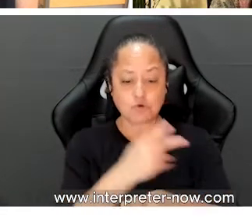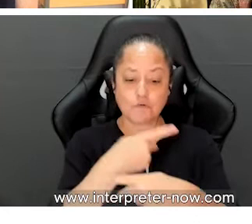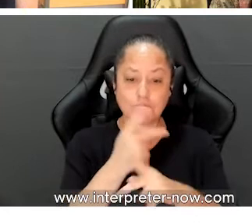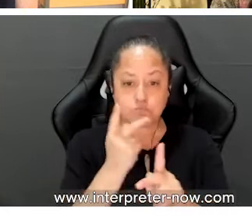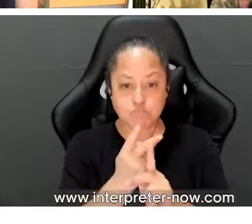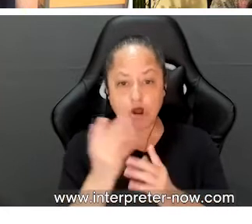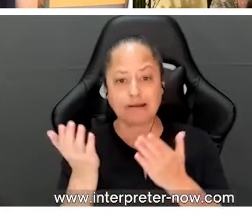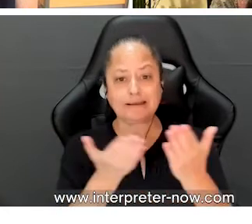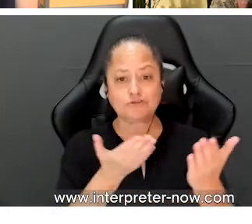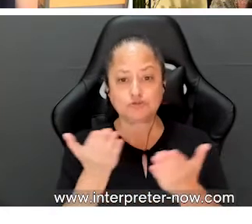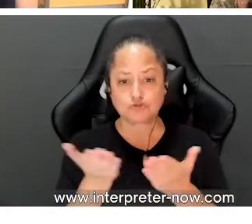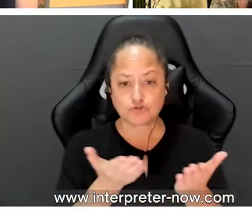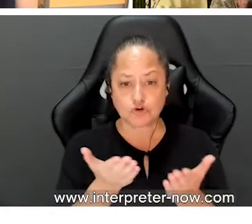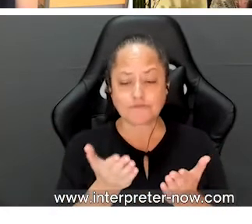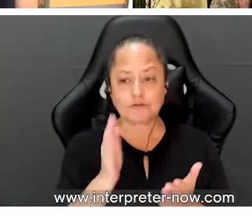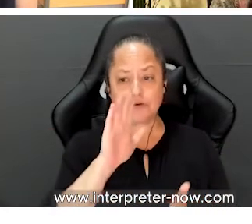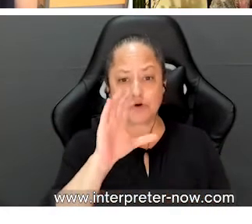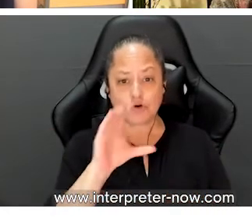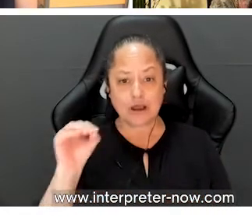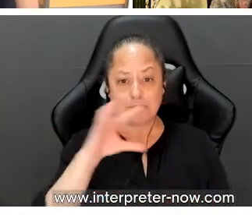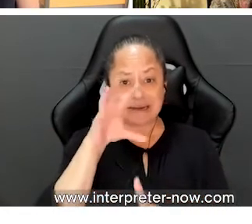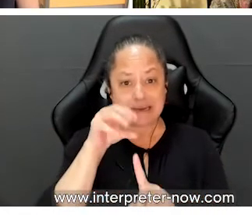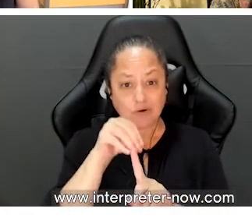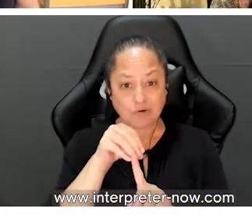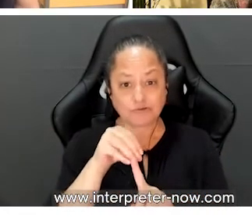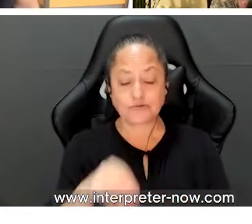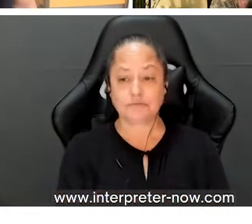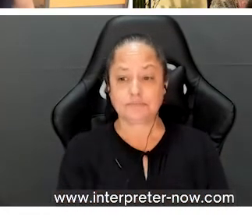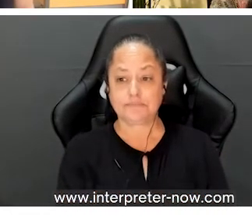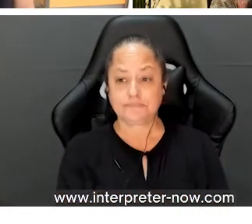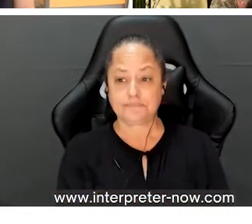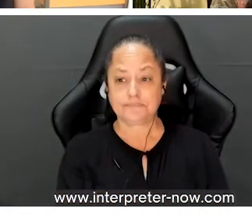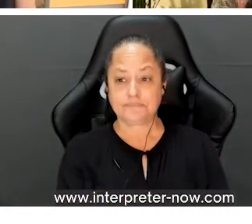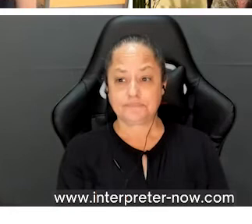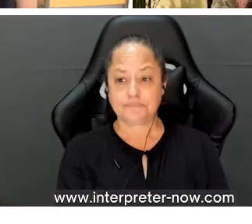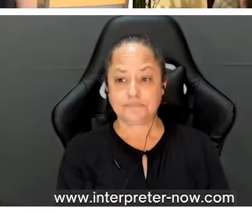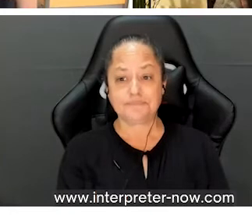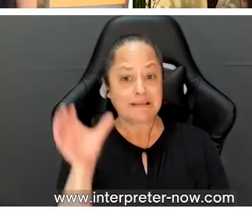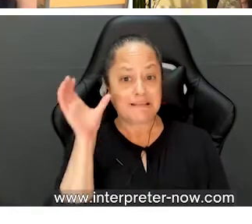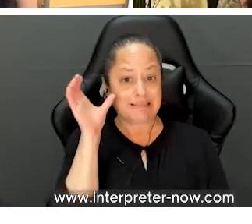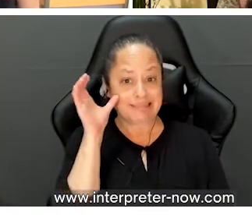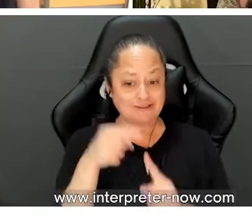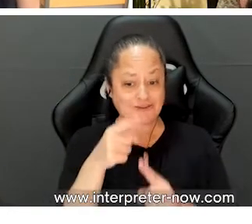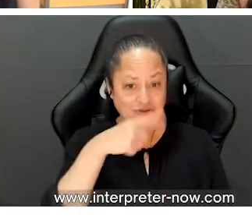products, your services, and your company culture. Listen to them.